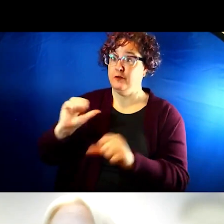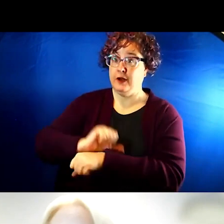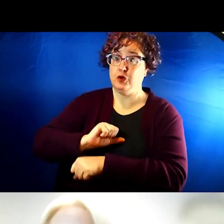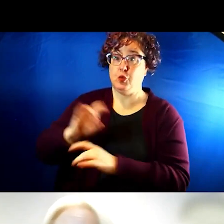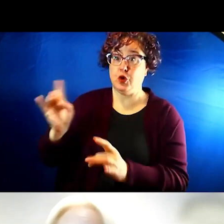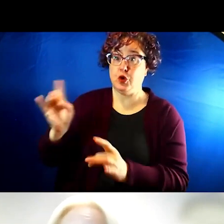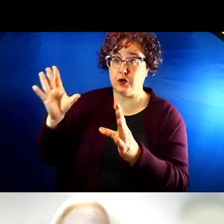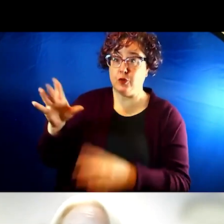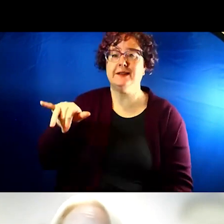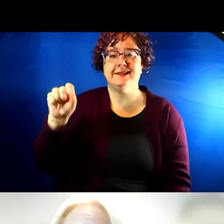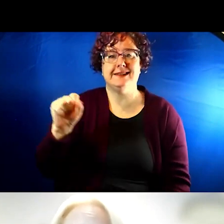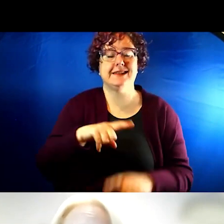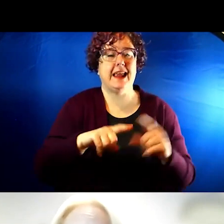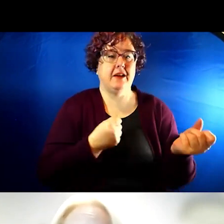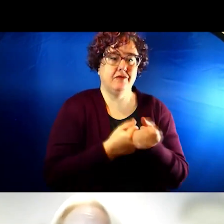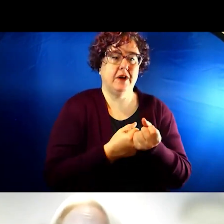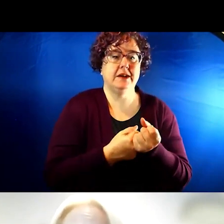AND WE CERTIFIED THE LOCAL NAMI.